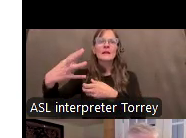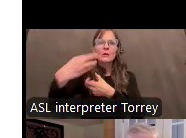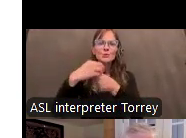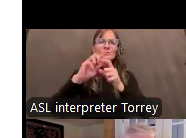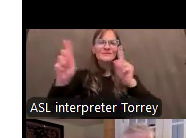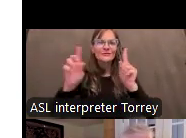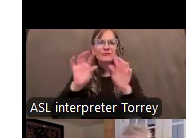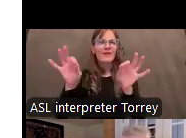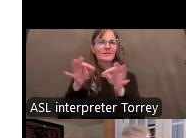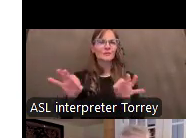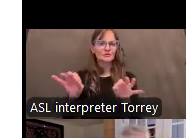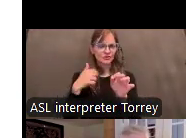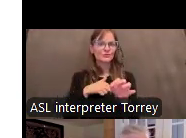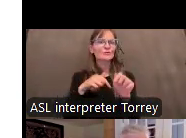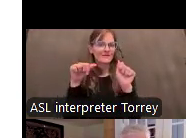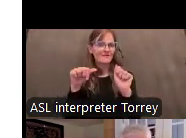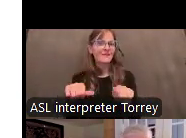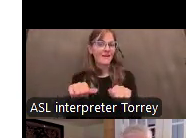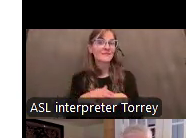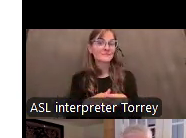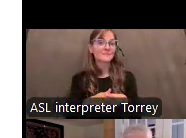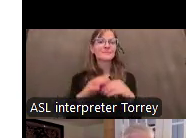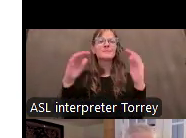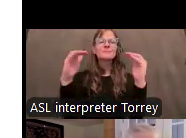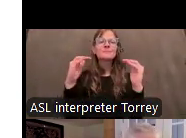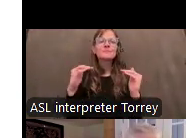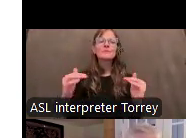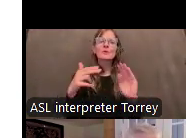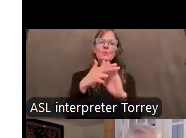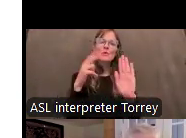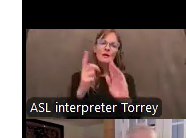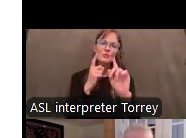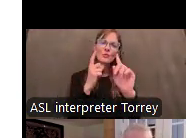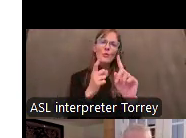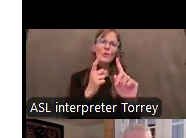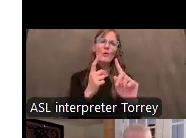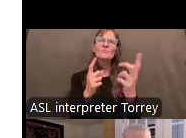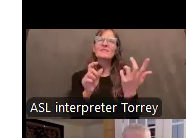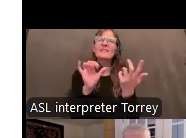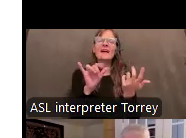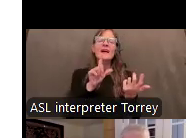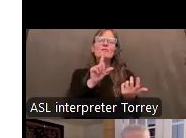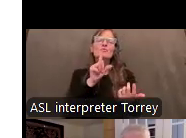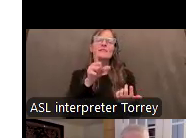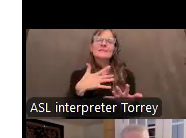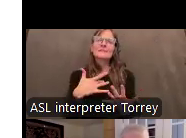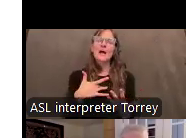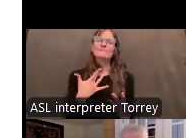Brand goal is the essence of what a brand stands for, what it seeks to deliver and consistently reinforce in all